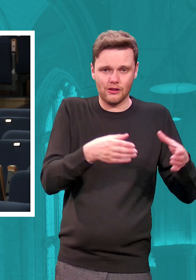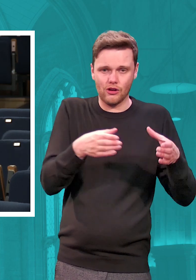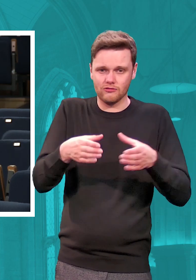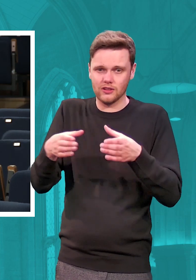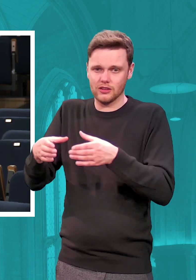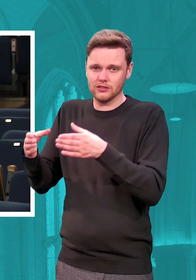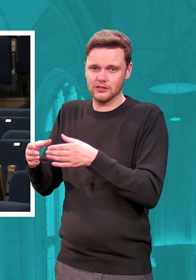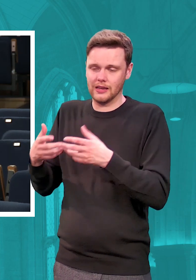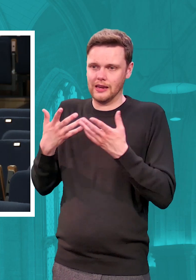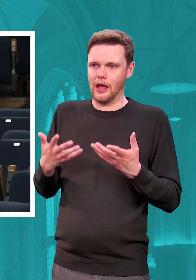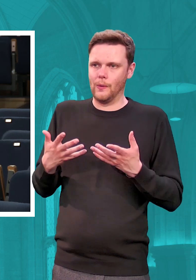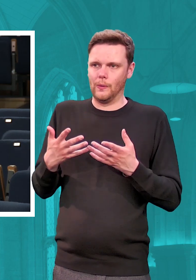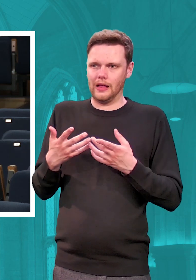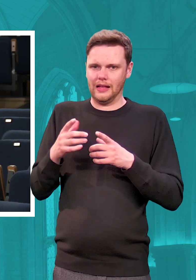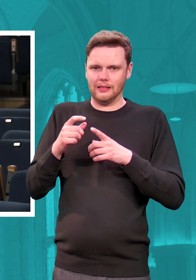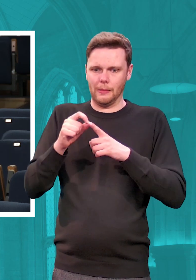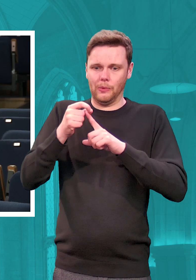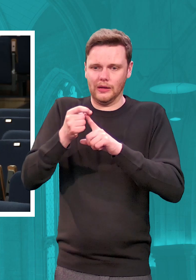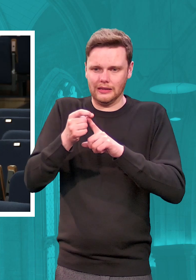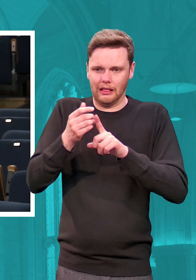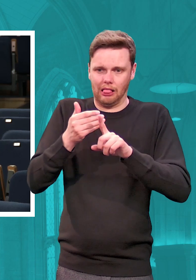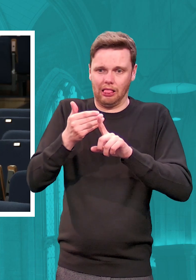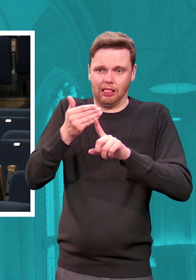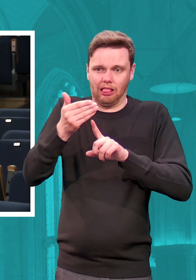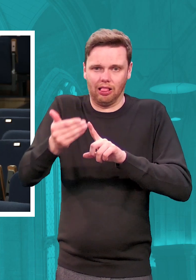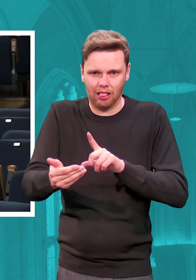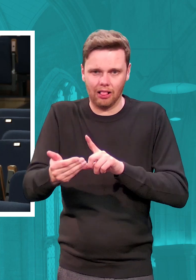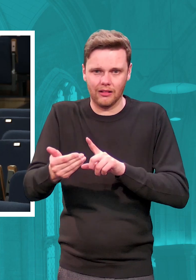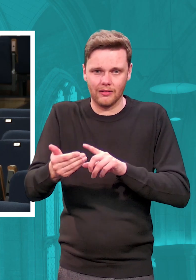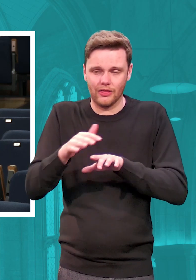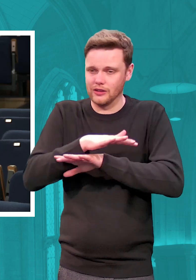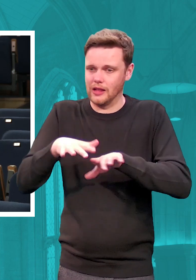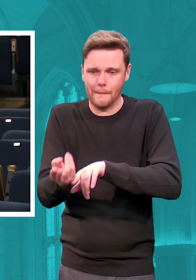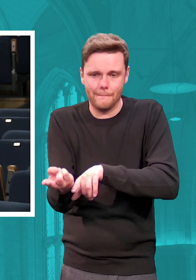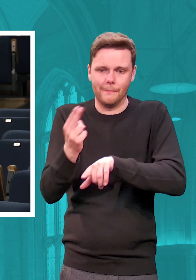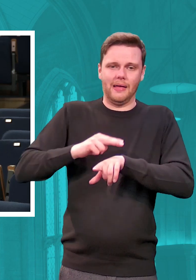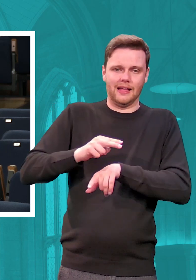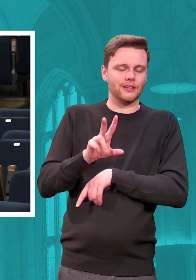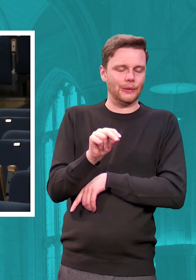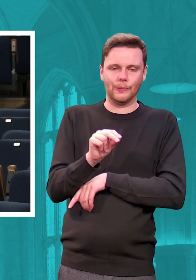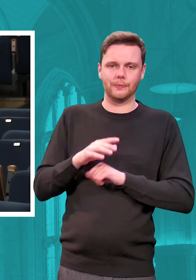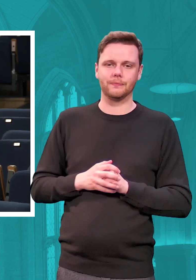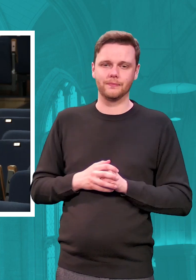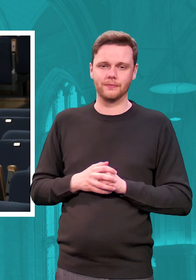a tipping point from which there is no way back. It's not that people haven't been faithful